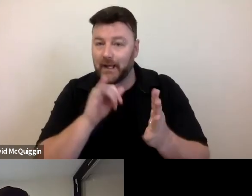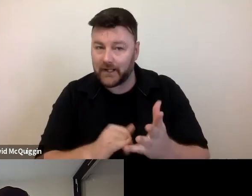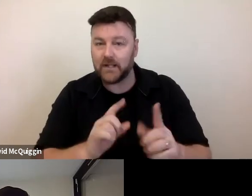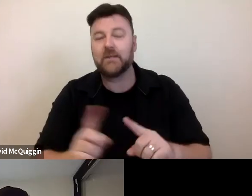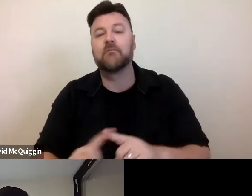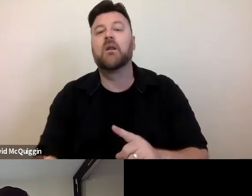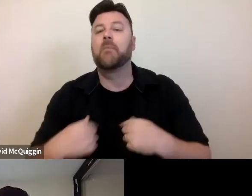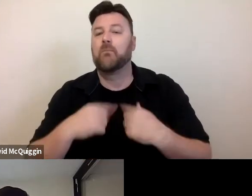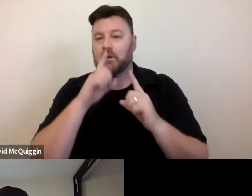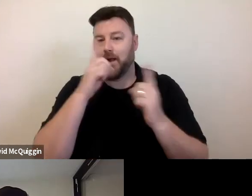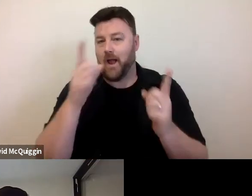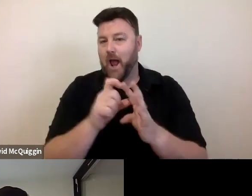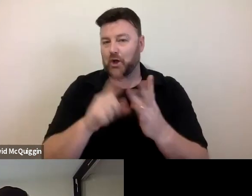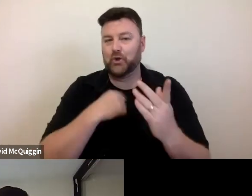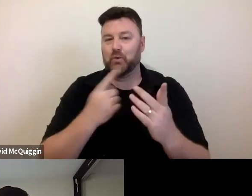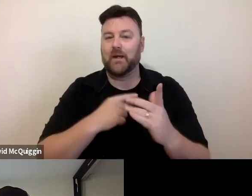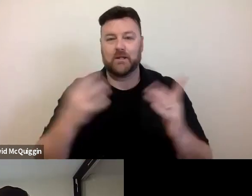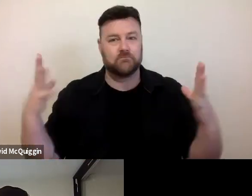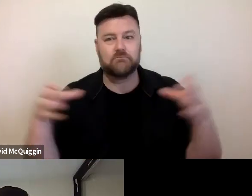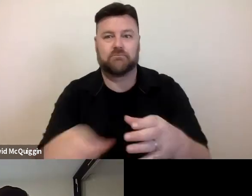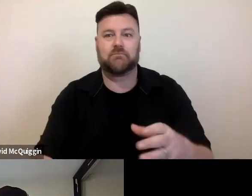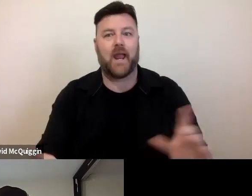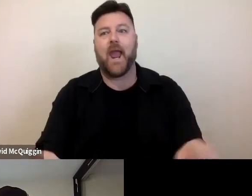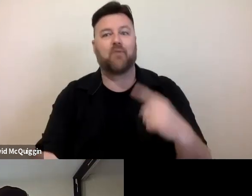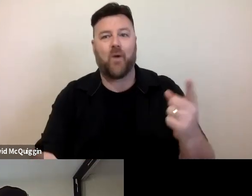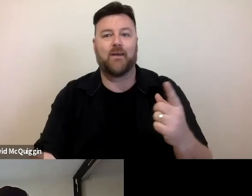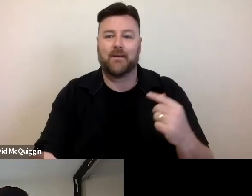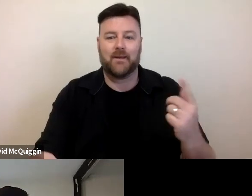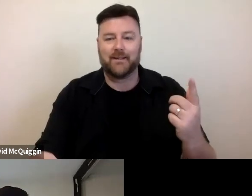can't do is smsh smash everyone and all the content on the one channel.